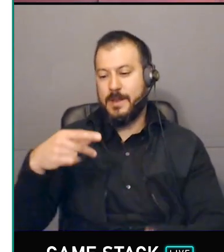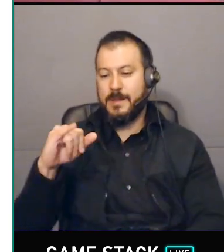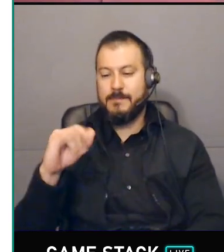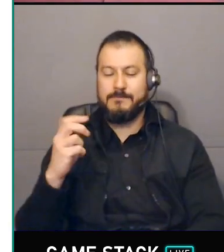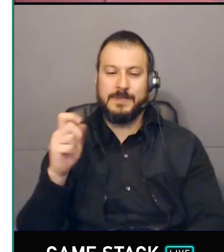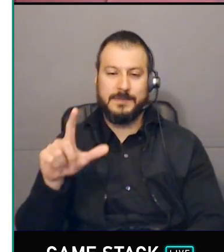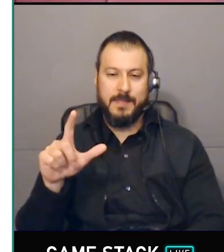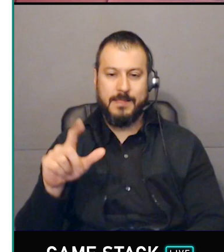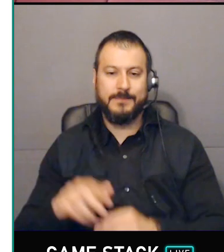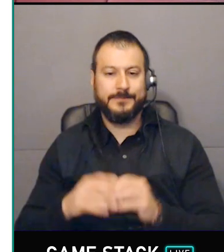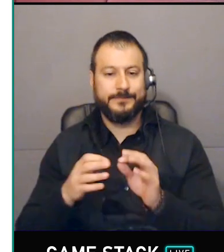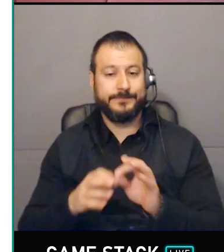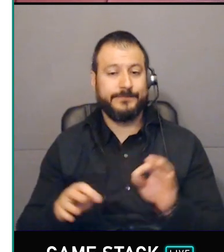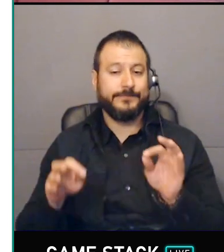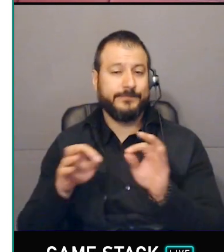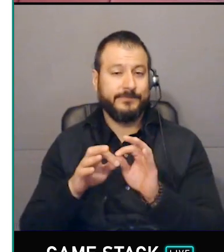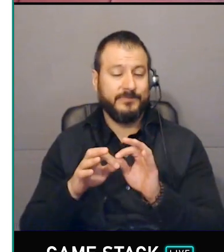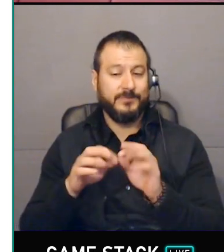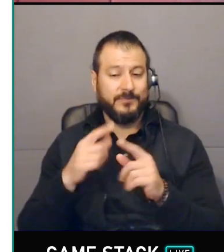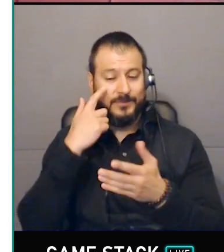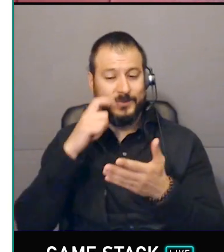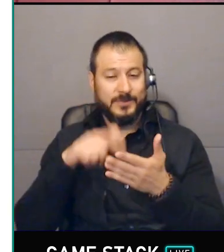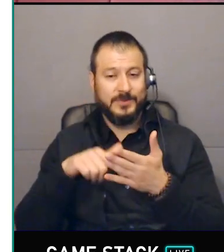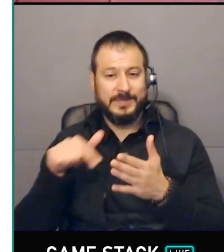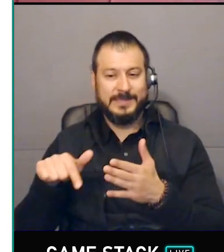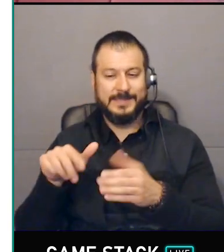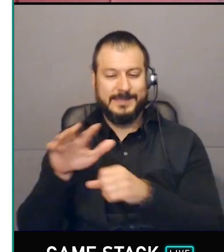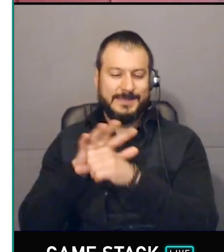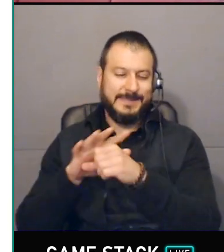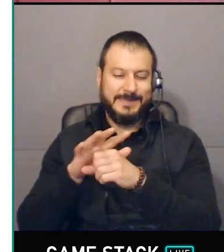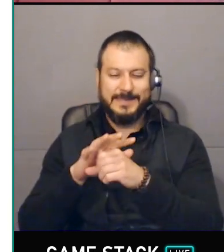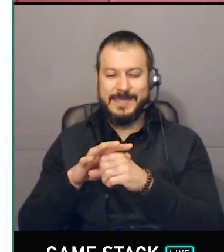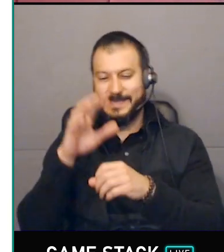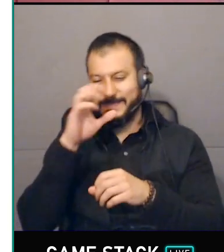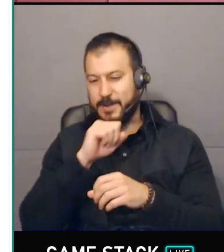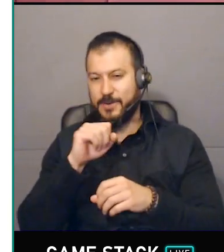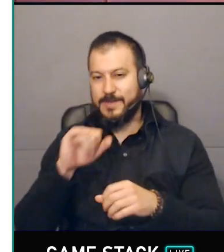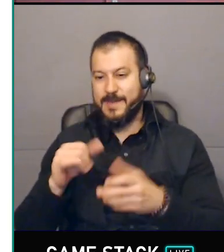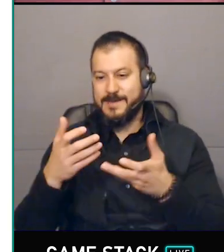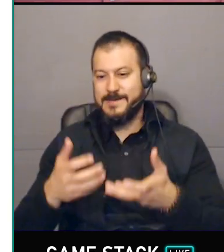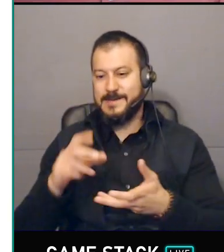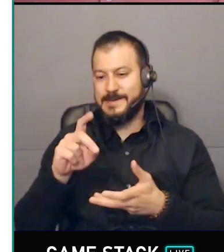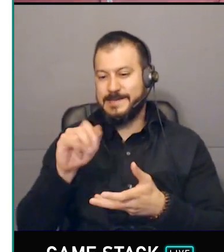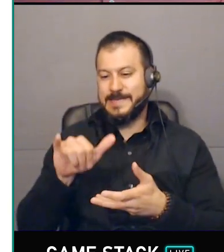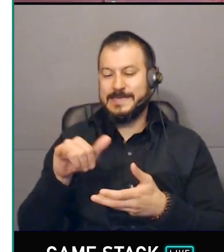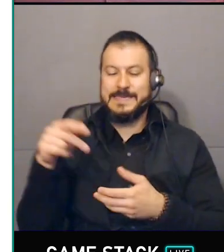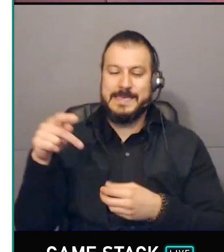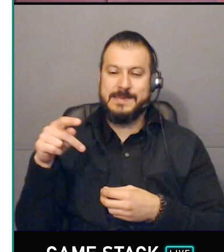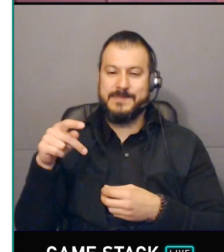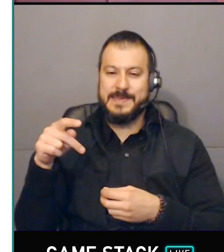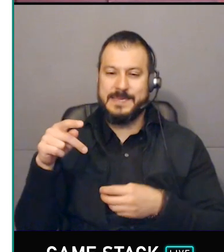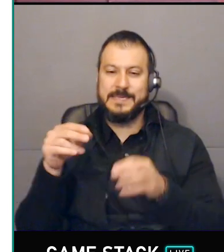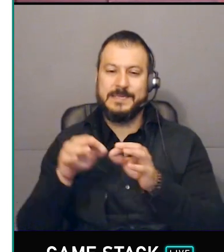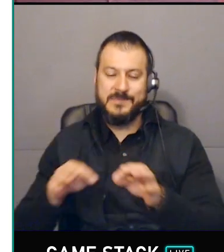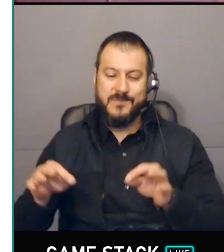Now an important thing to notice about this estimator is this. This density P is part of an importance sampling, a Monte